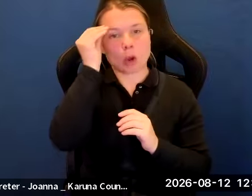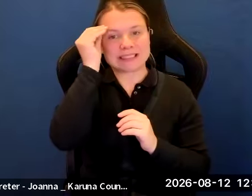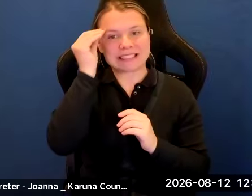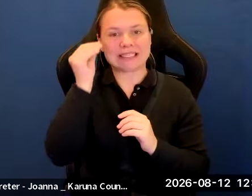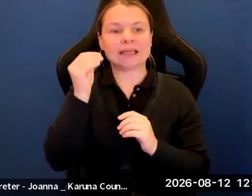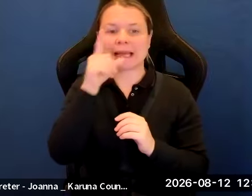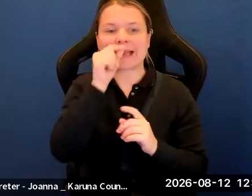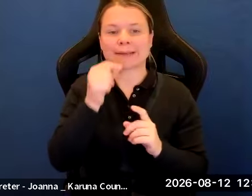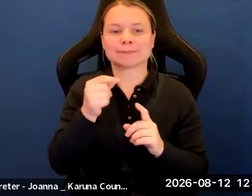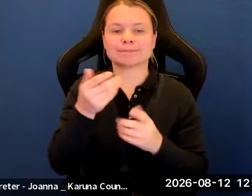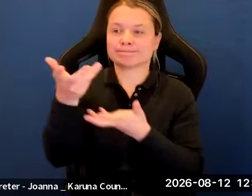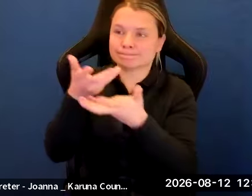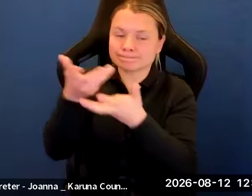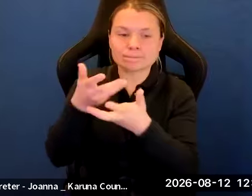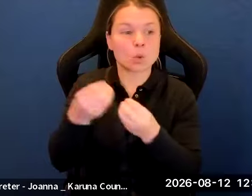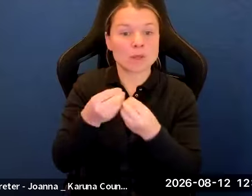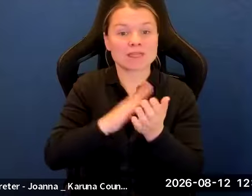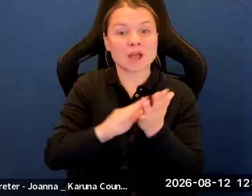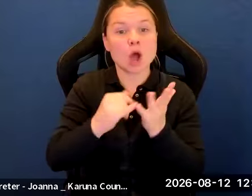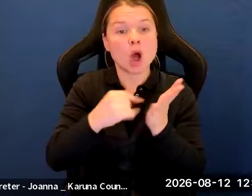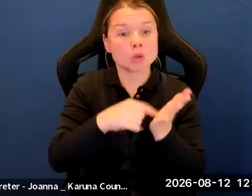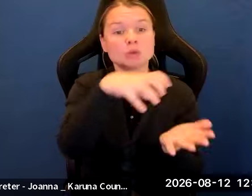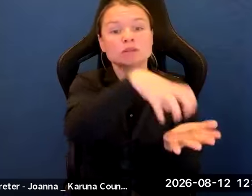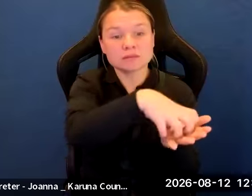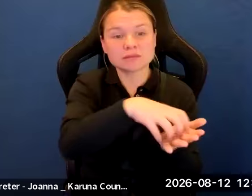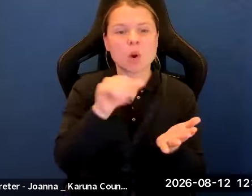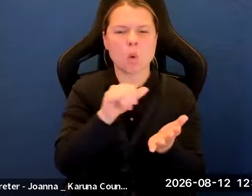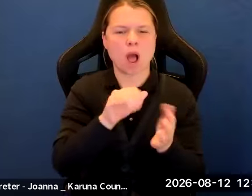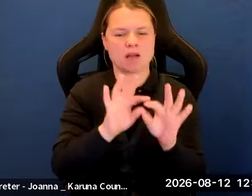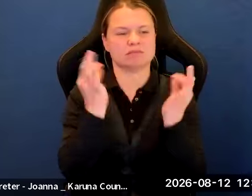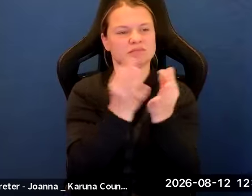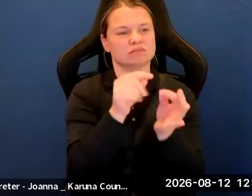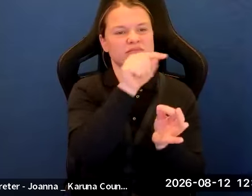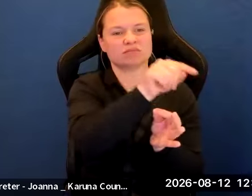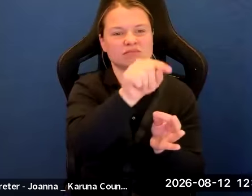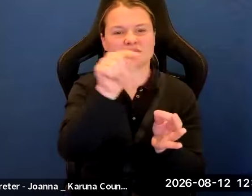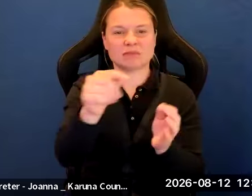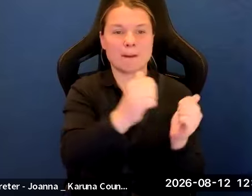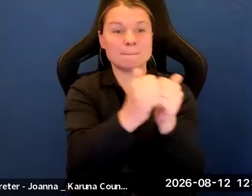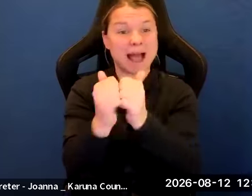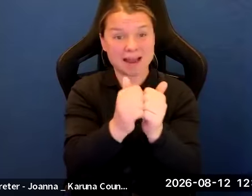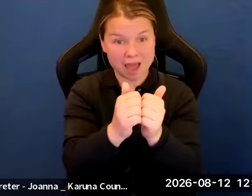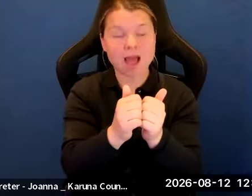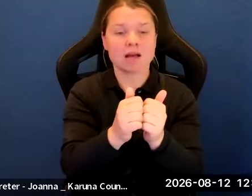a project does not require full ethics committee review, applicants should obtain written confirmation of